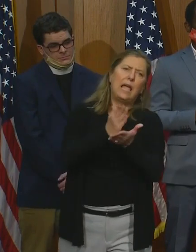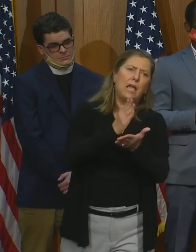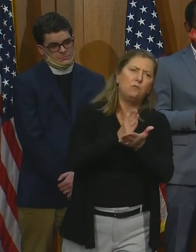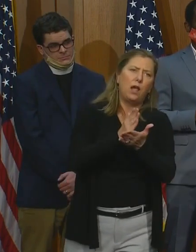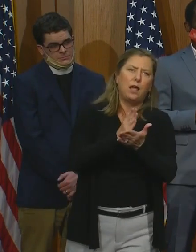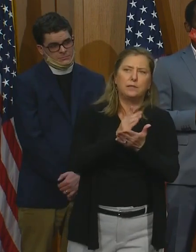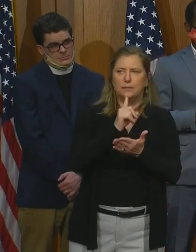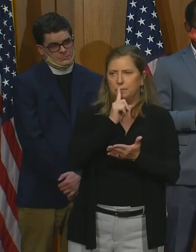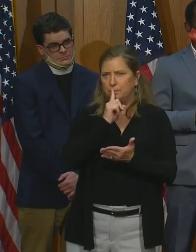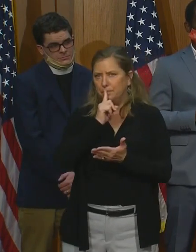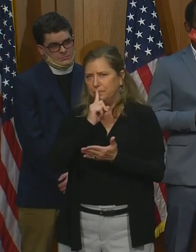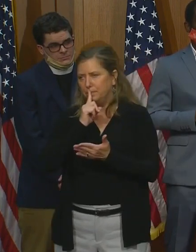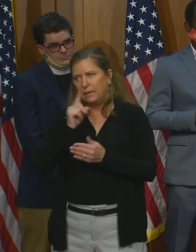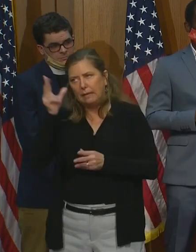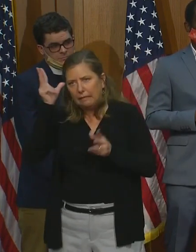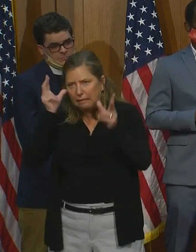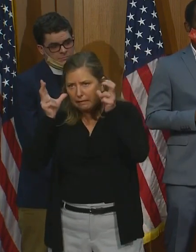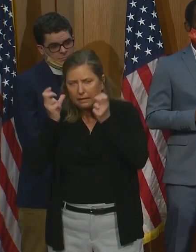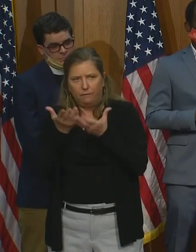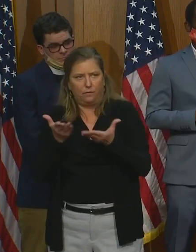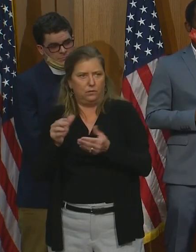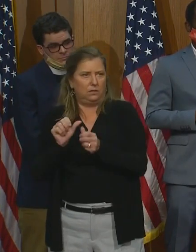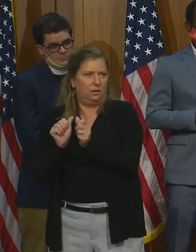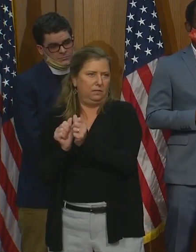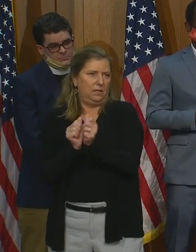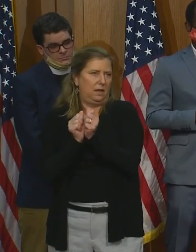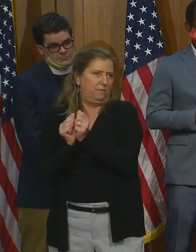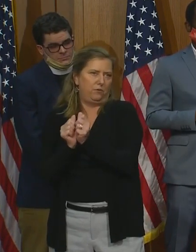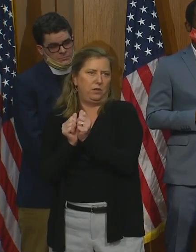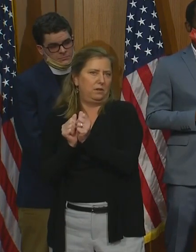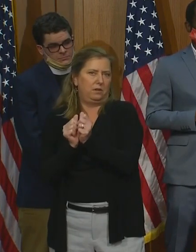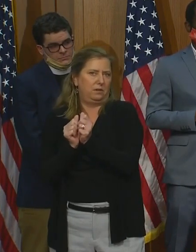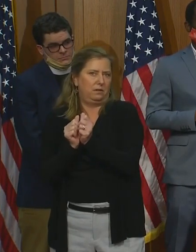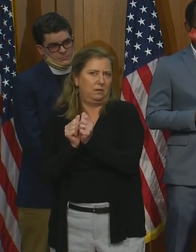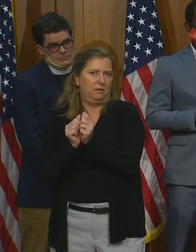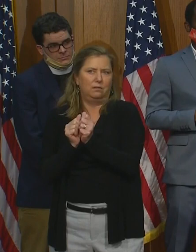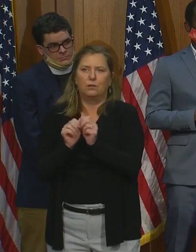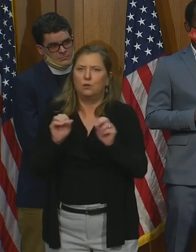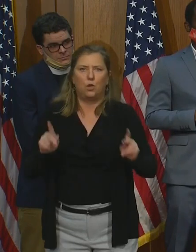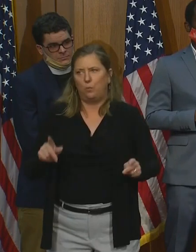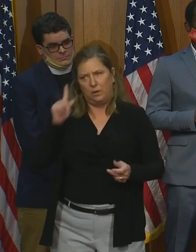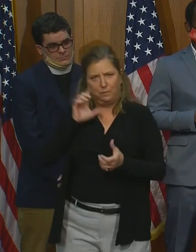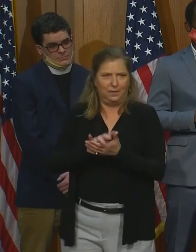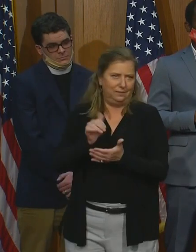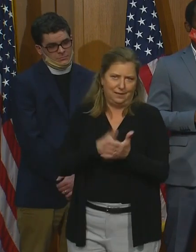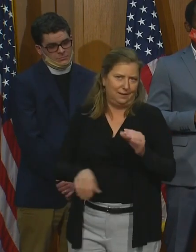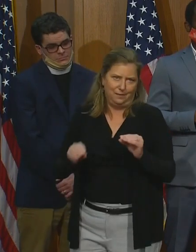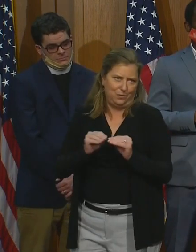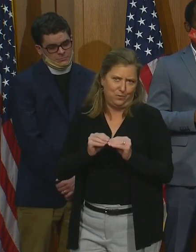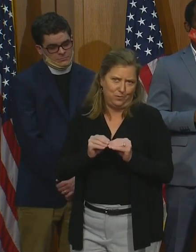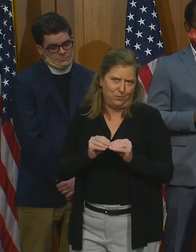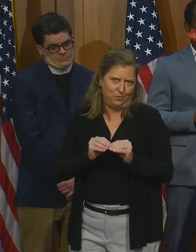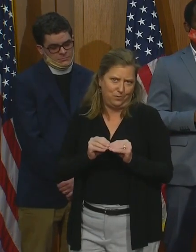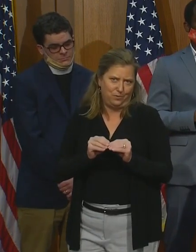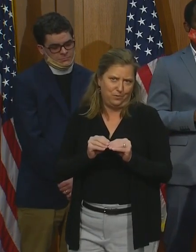ABOUT STATE RIGHTS AND NOT THE